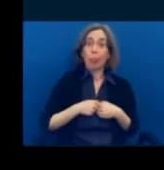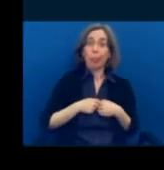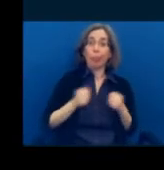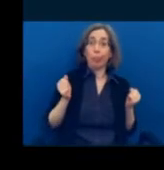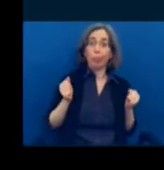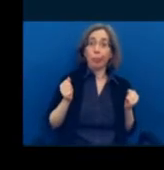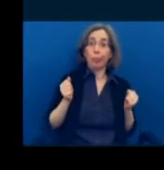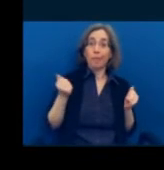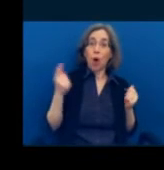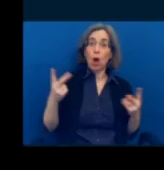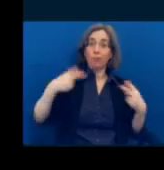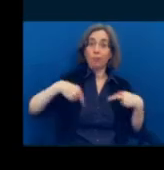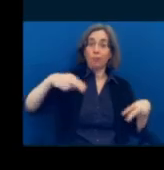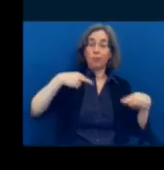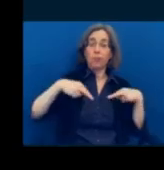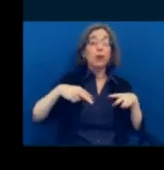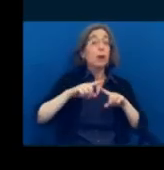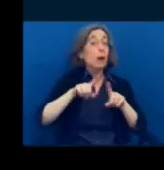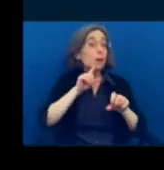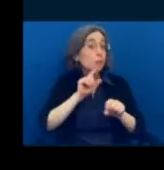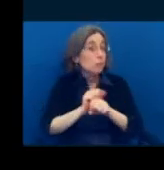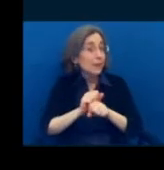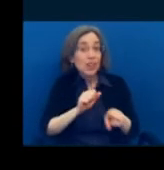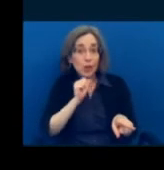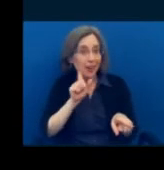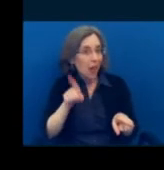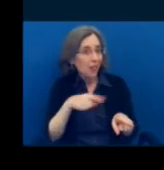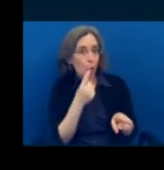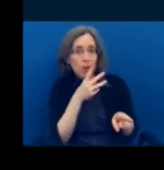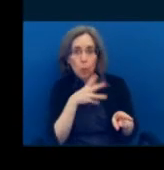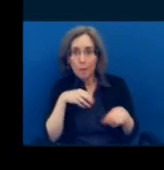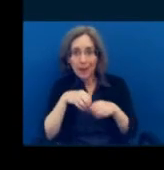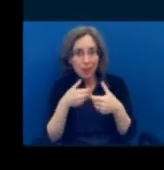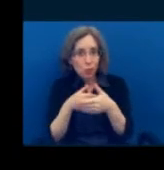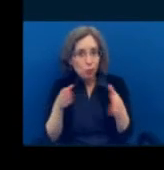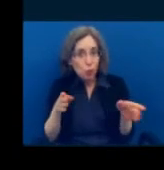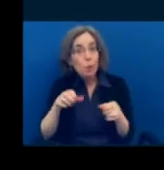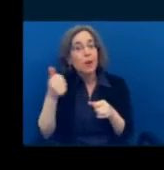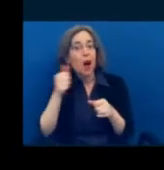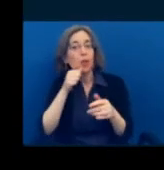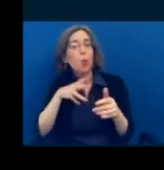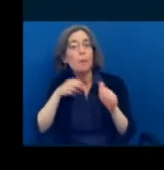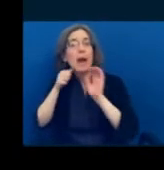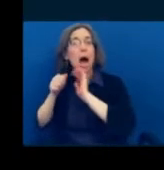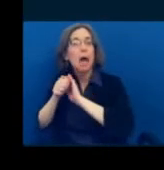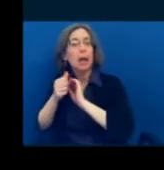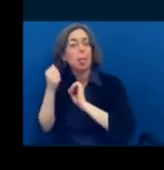IS NOT THE ONLY WOMAN IN THE ROOM, THERE'S ANOTHER WOMAN HIDING IN THE BACK, SO THE STORY